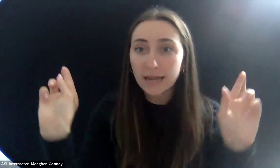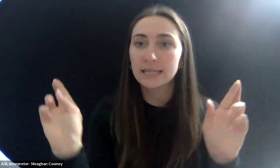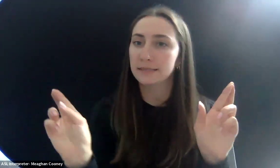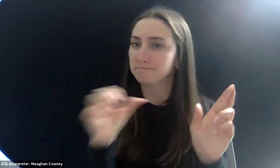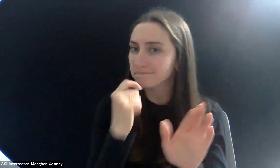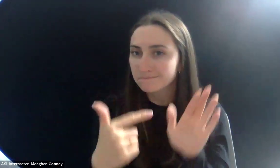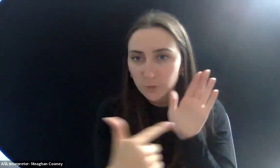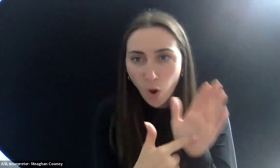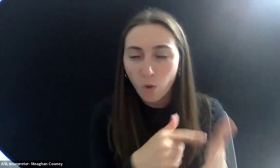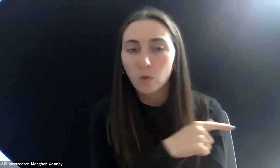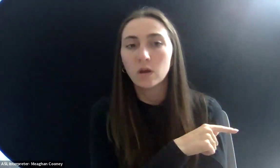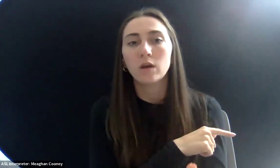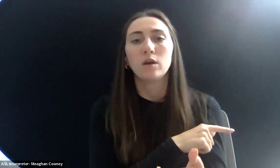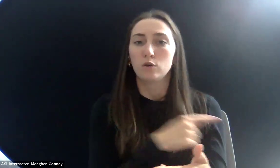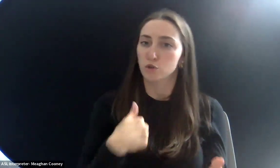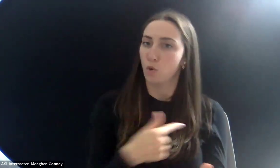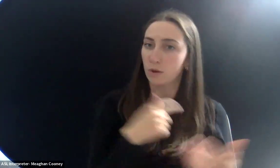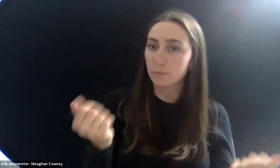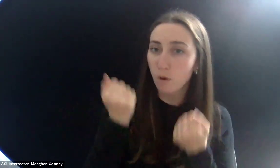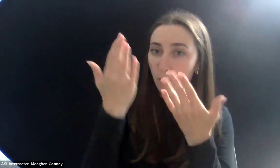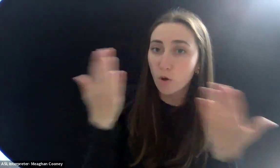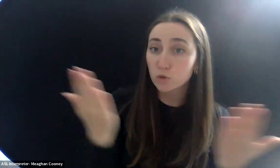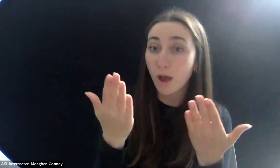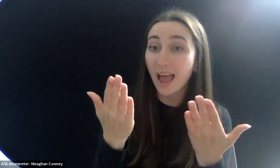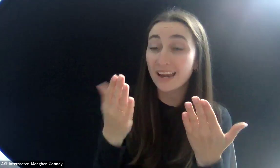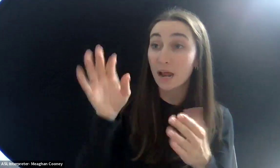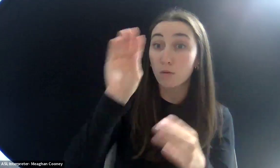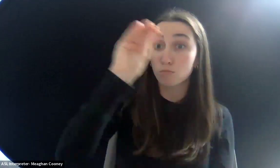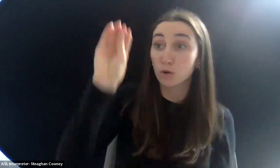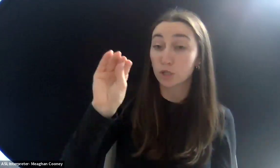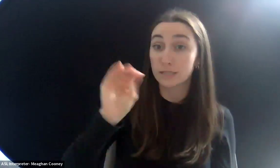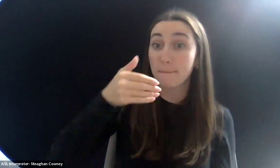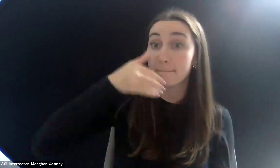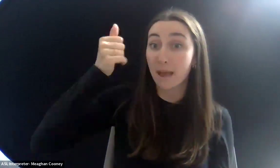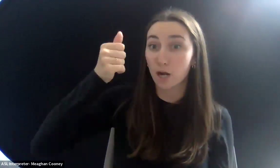And what we were supposed to do is replace the percent better with specifics.